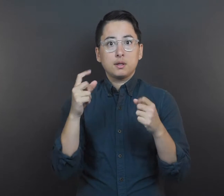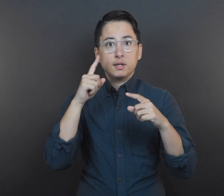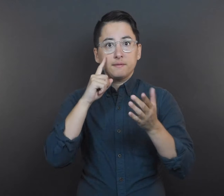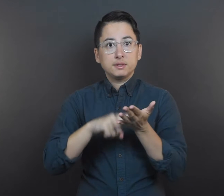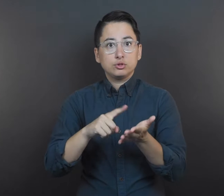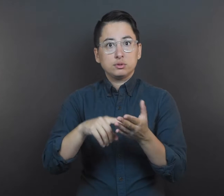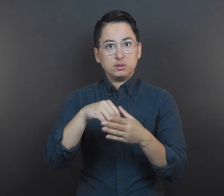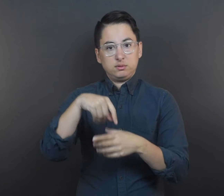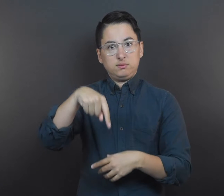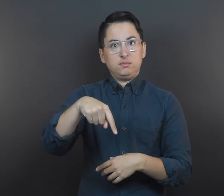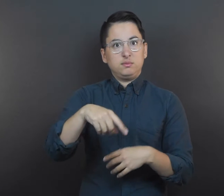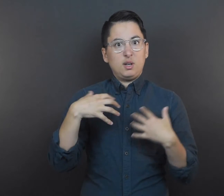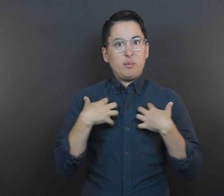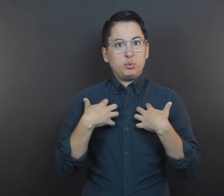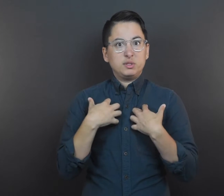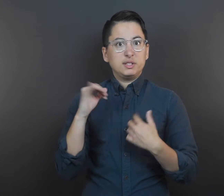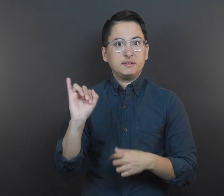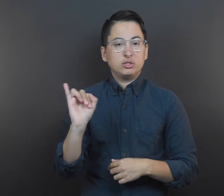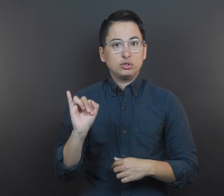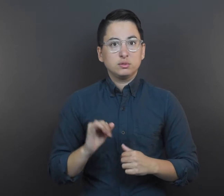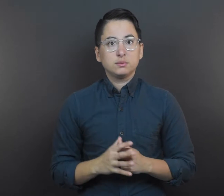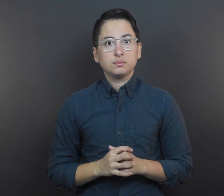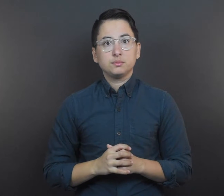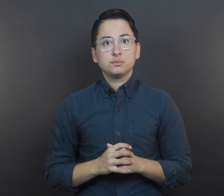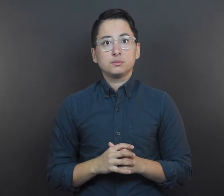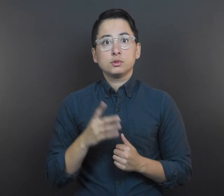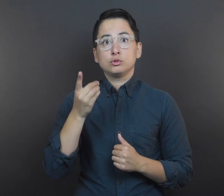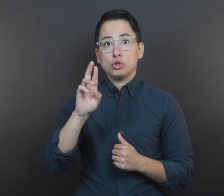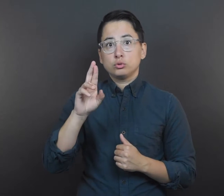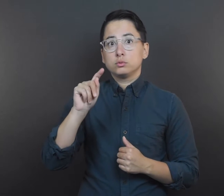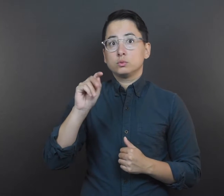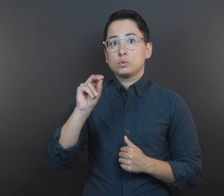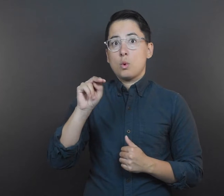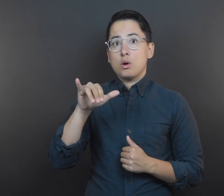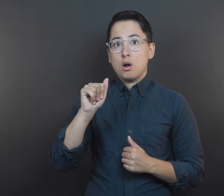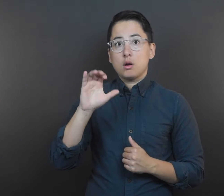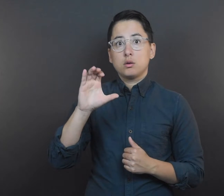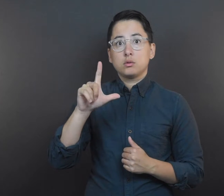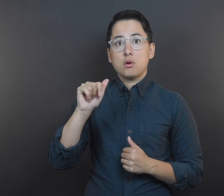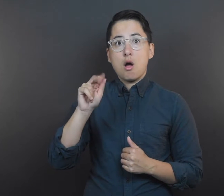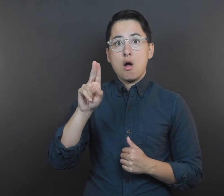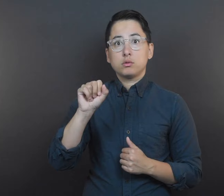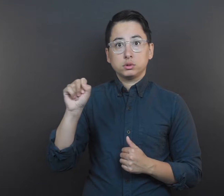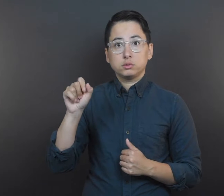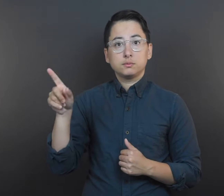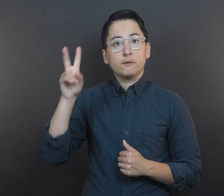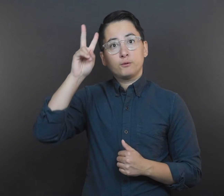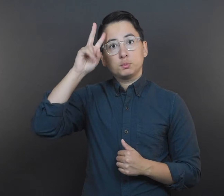“The Georgia Aquarium team is so appreciative of the support we have been given during this